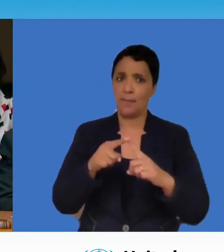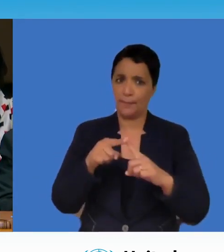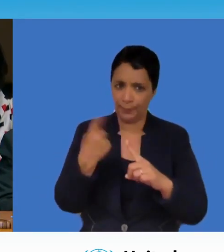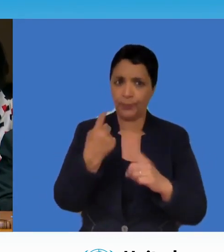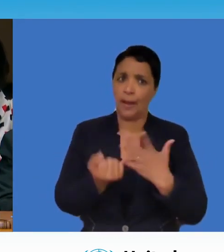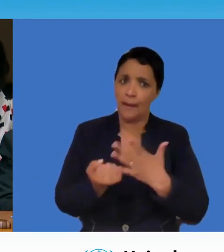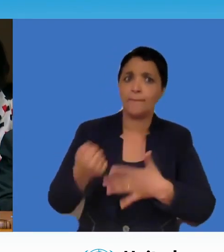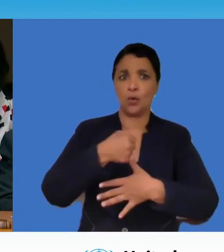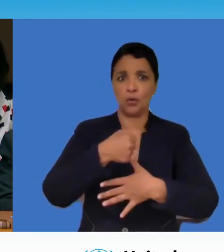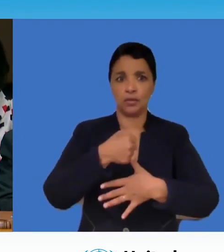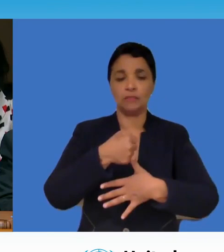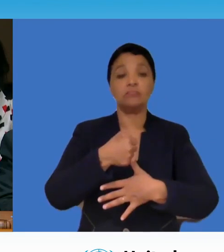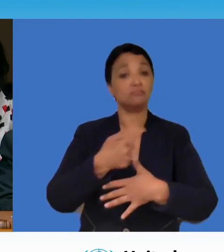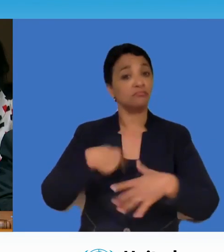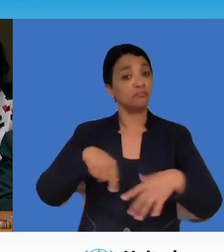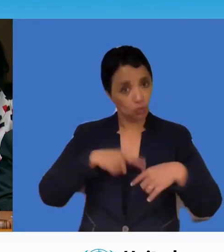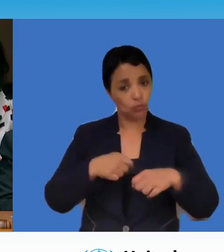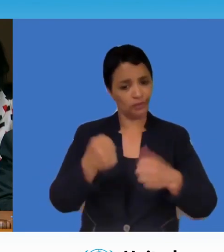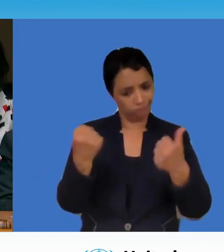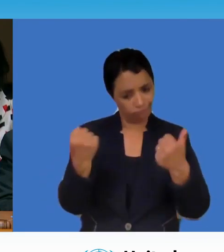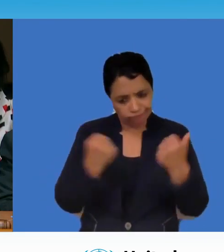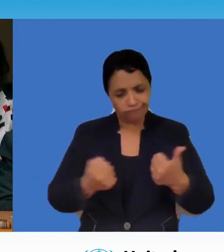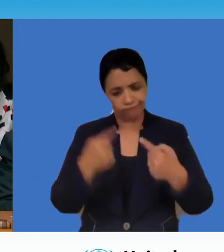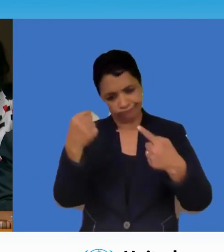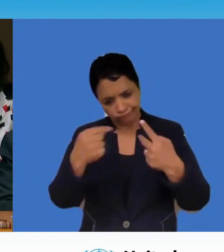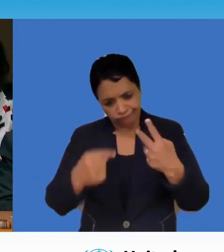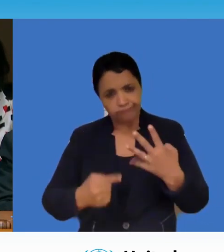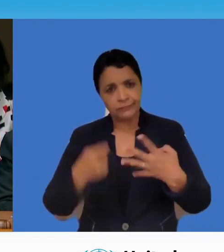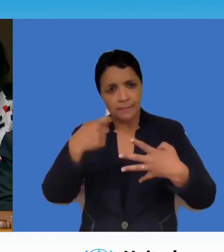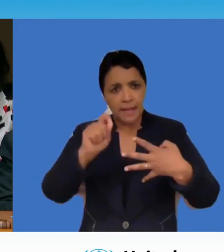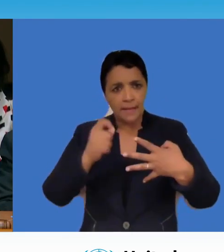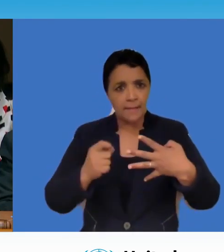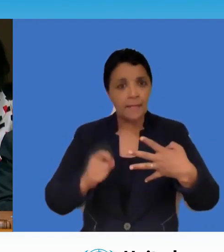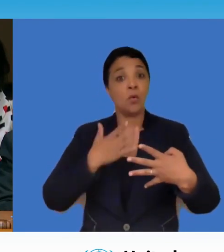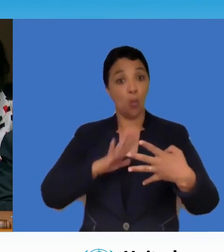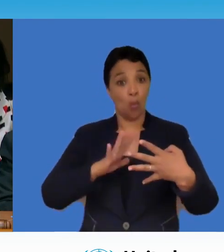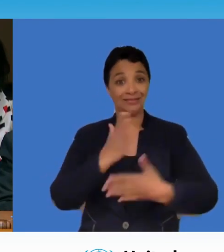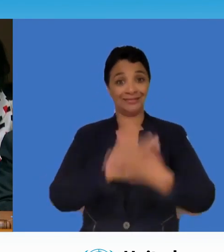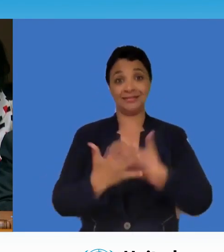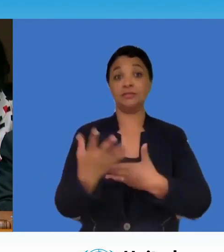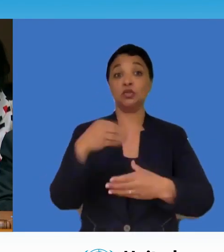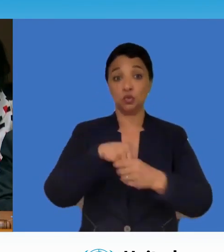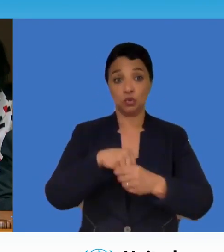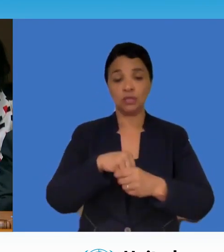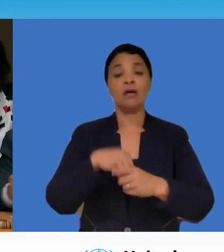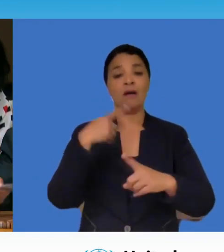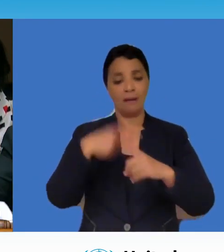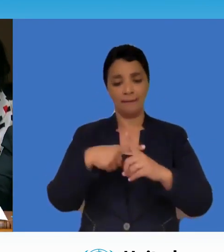for Desa which has been taking concrete actions to advance disability inclusion through mainstreaming